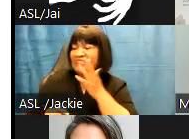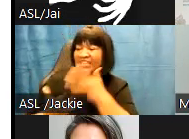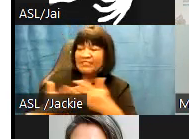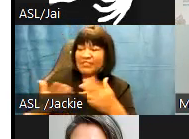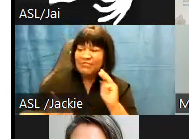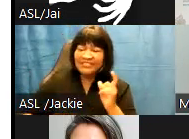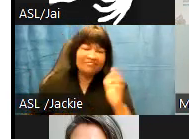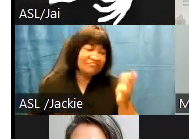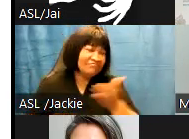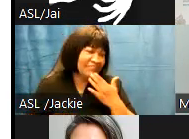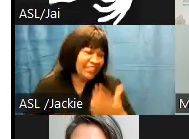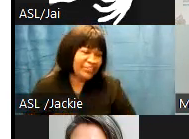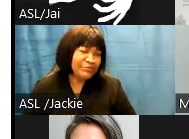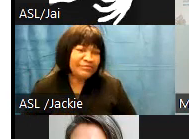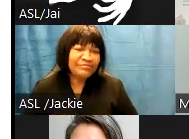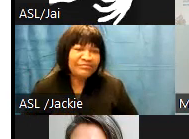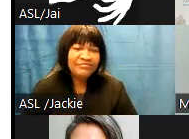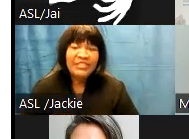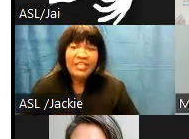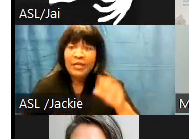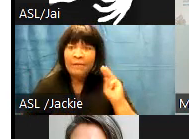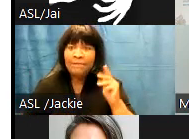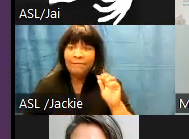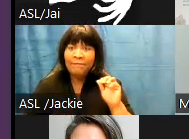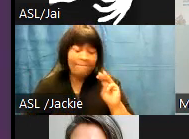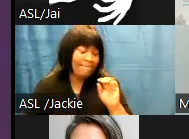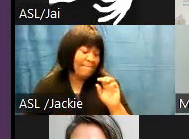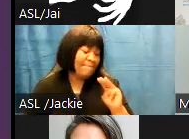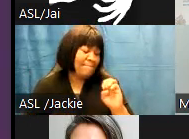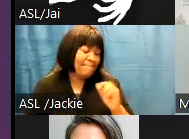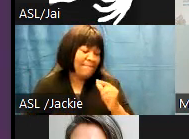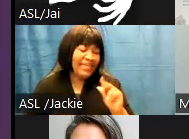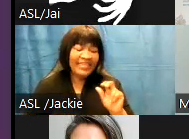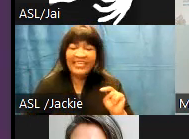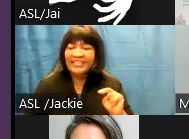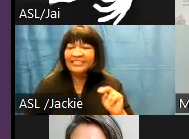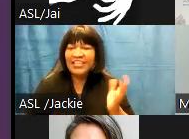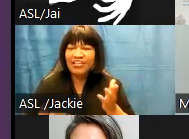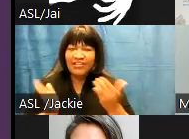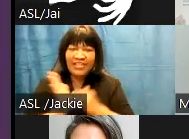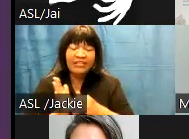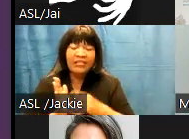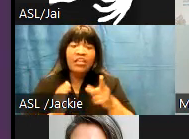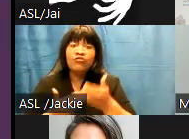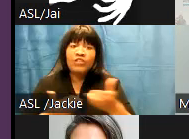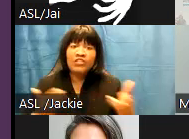So Megan Matthews here. There is a resources slide that has the links.